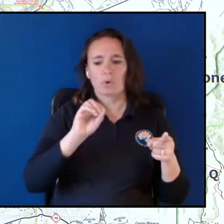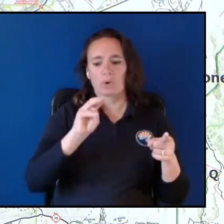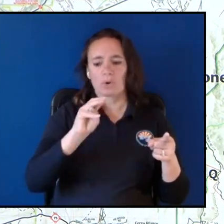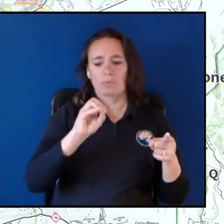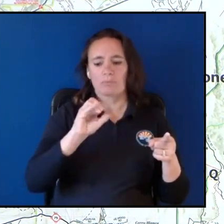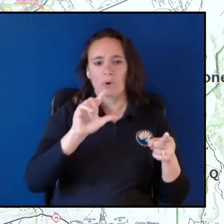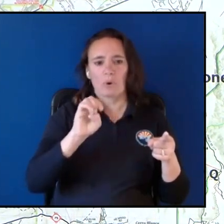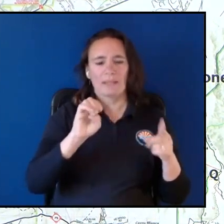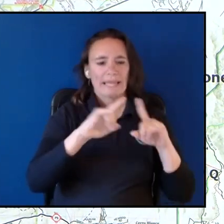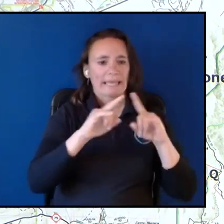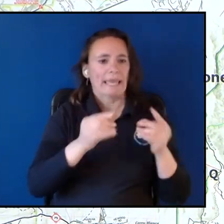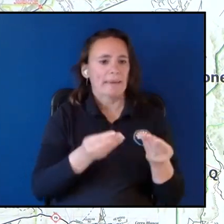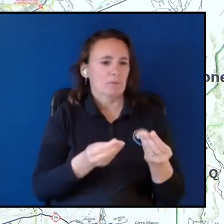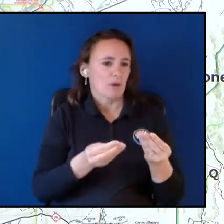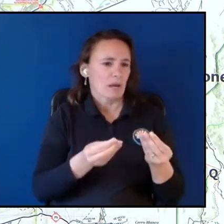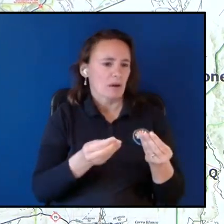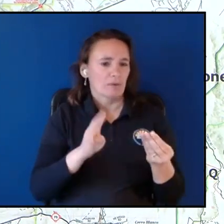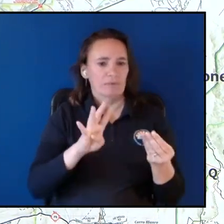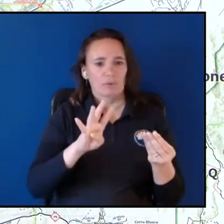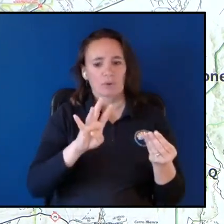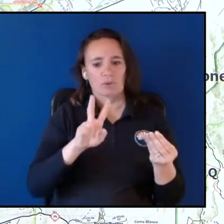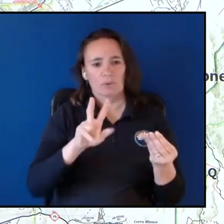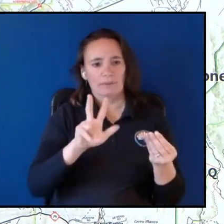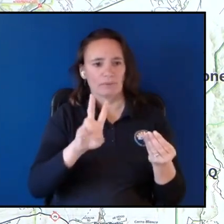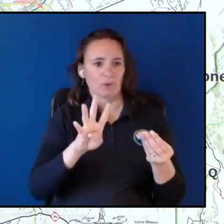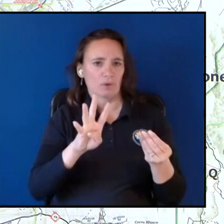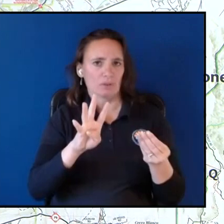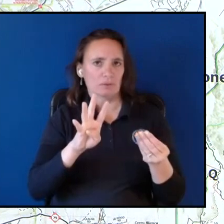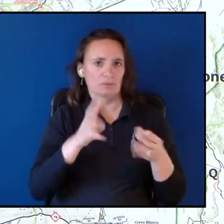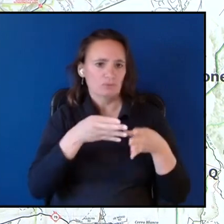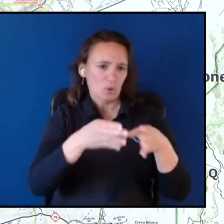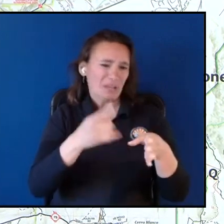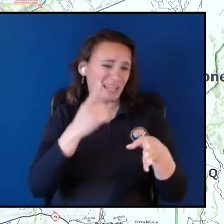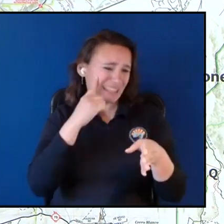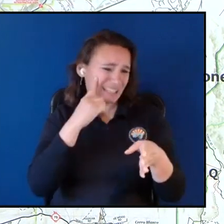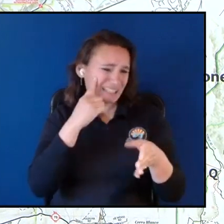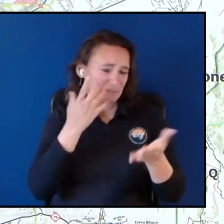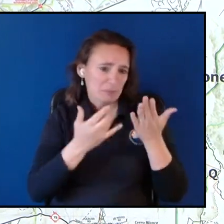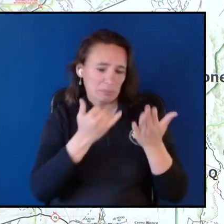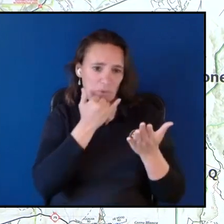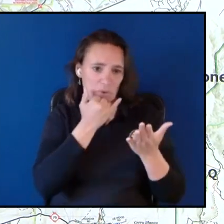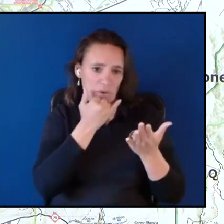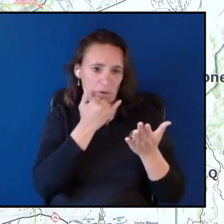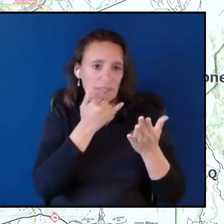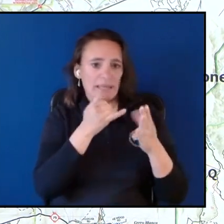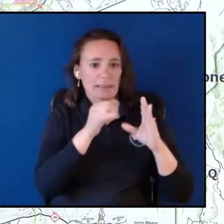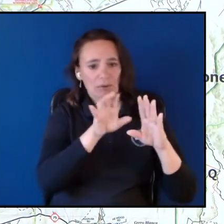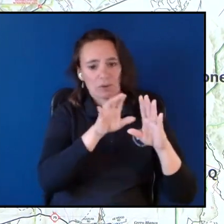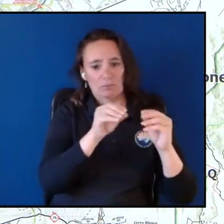424 road, but I could be wrong. They're going to start pushing into the east here across this ridge line towards